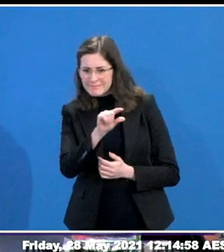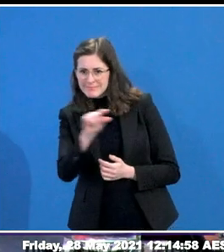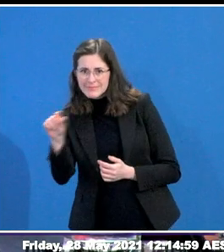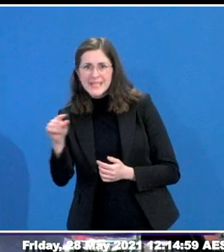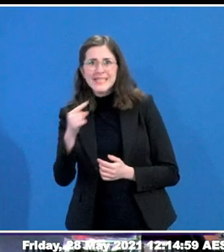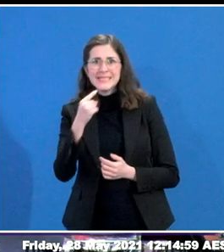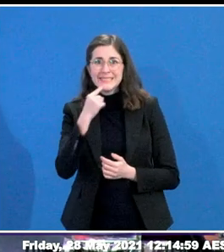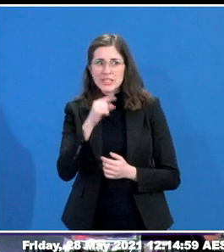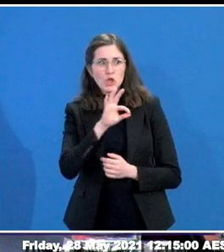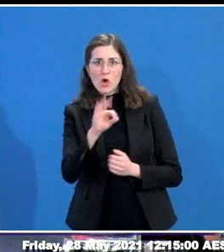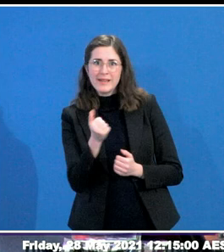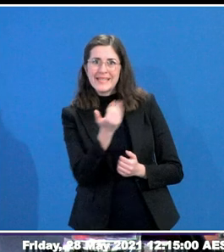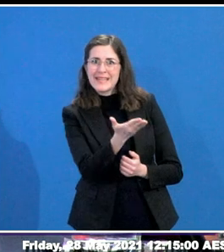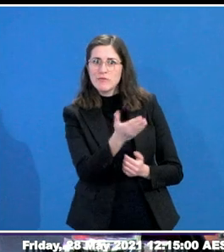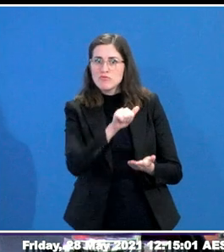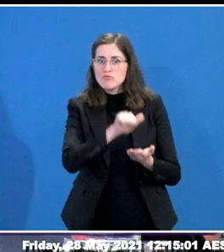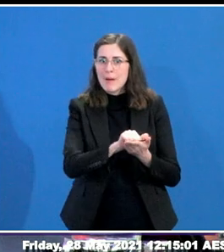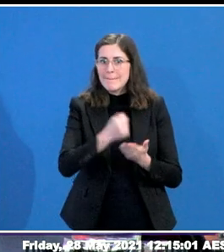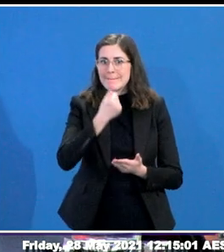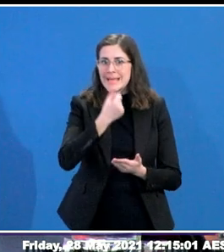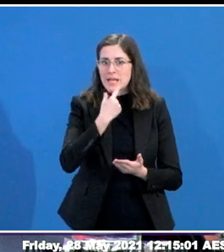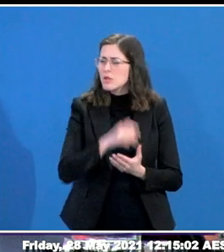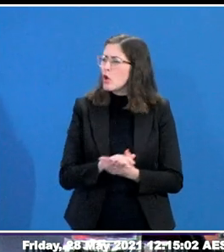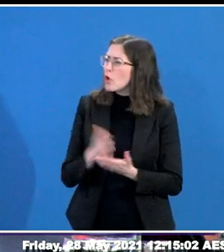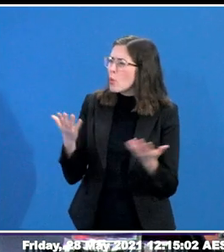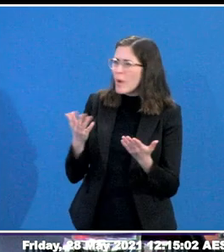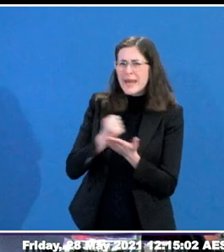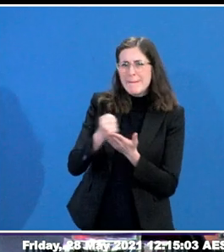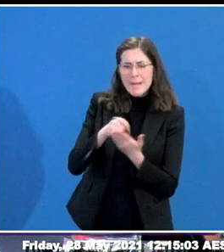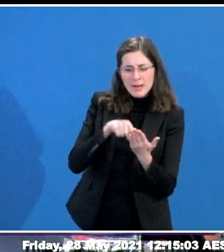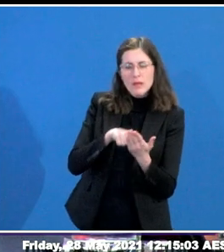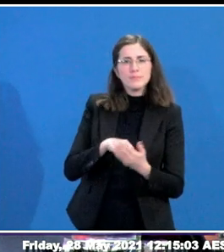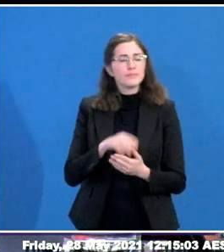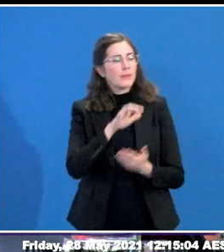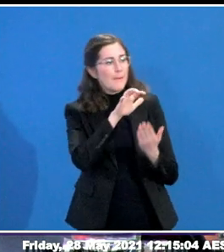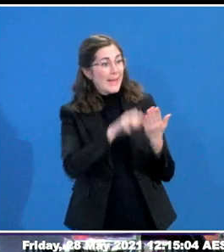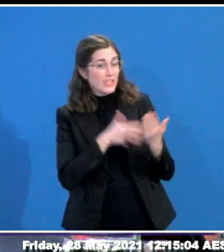medications. MS CUDDIHY: Which page number is that, please? Sorry, page nine. Yes.